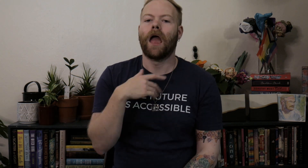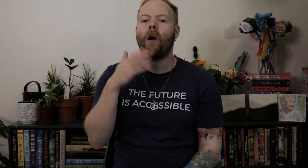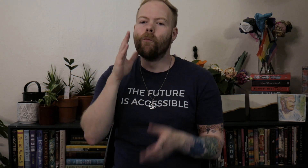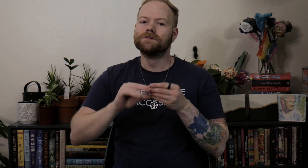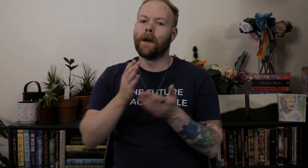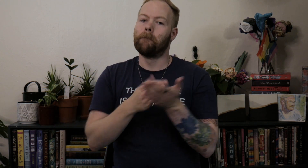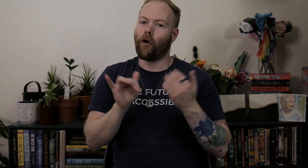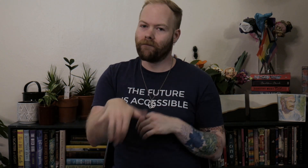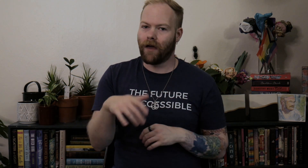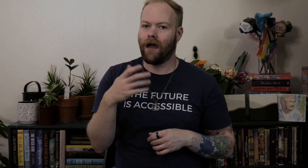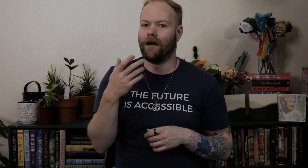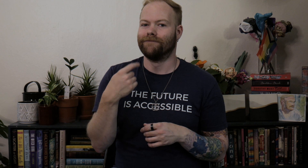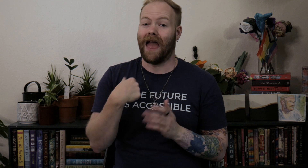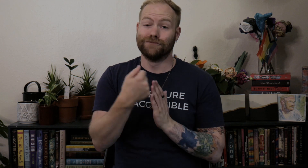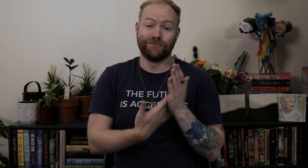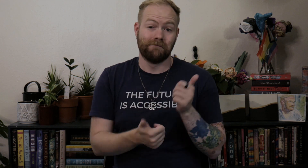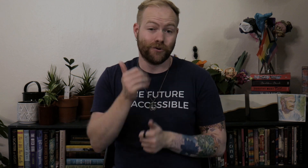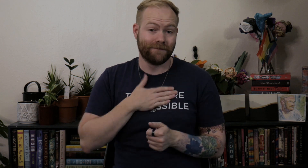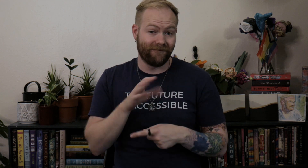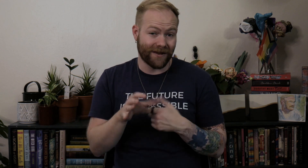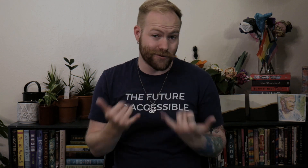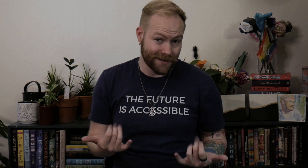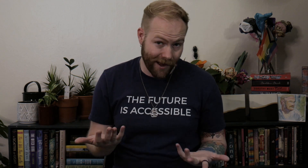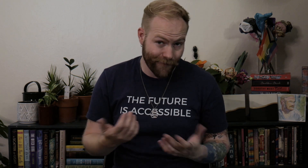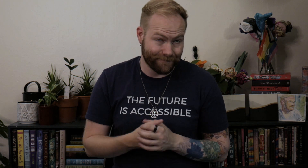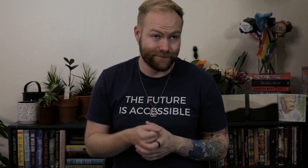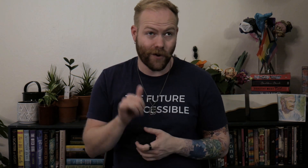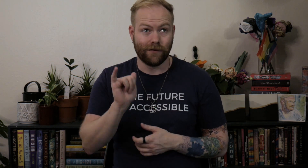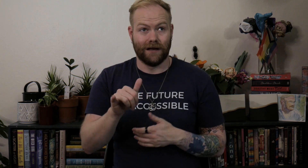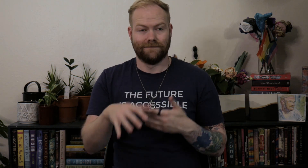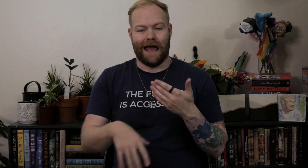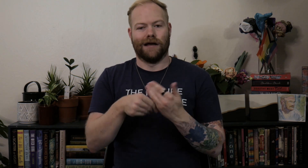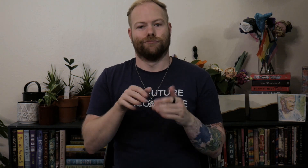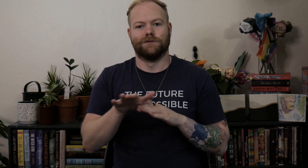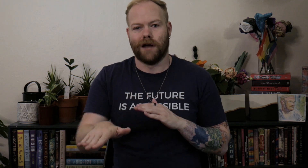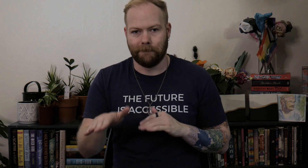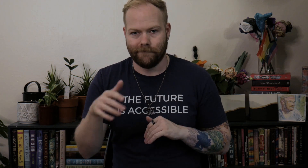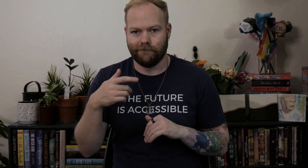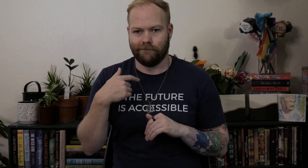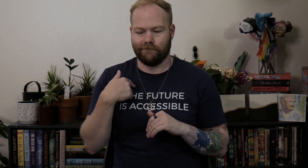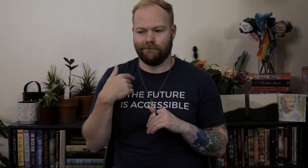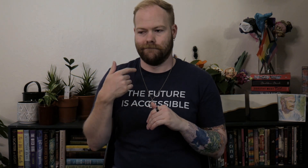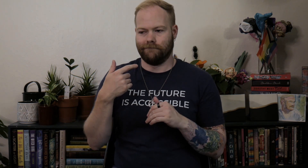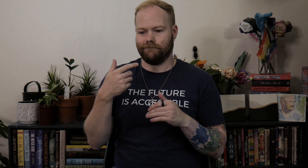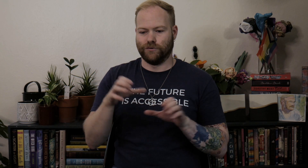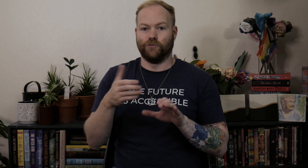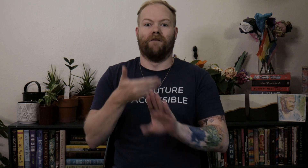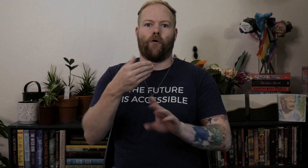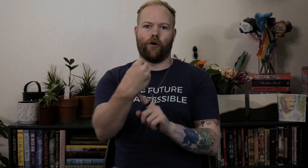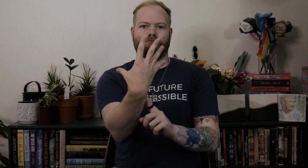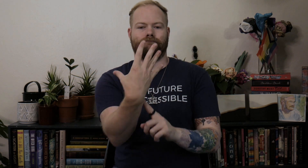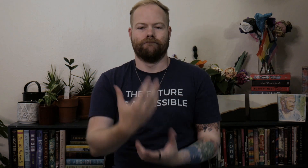I will say part of that is I script most of my videos now, so that’s an extra step I do before turning on a camera.